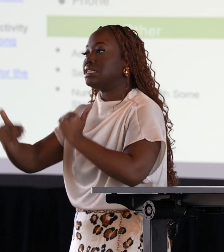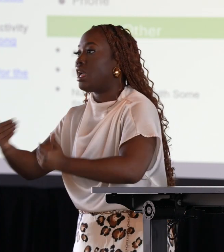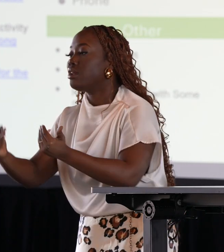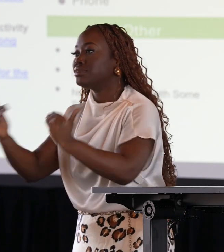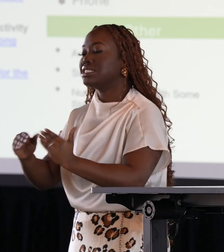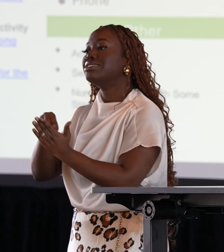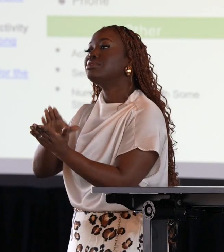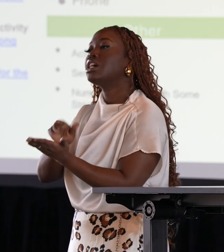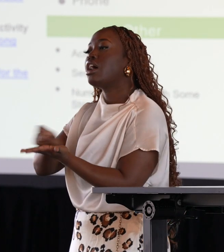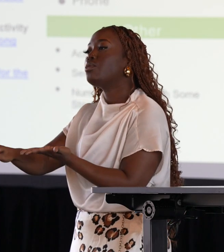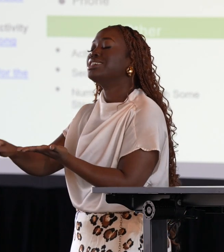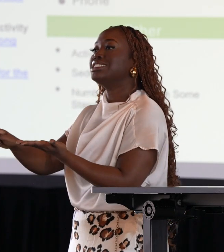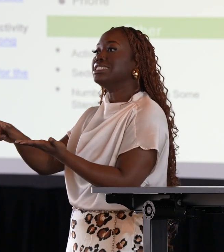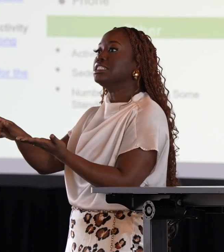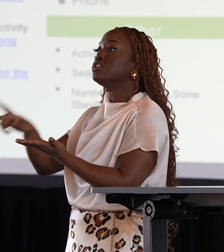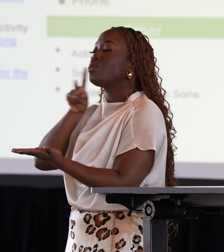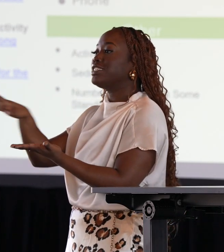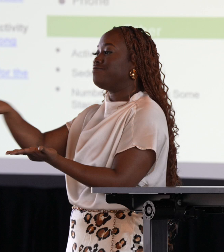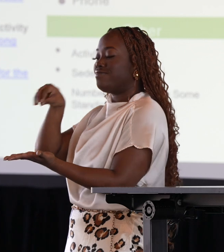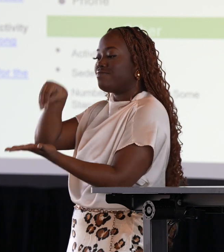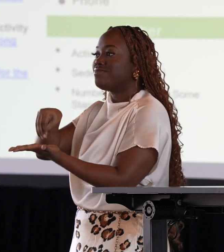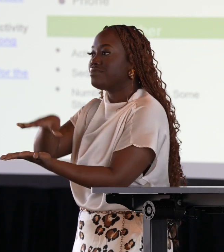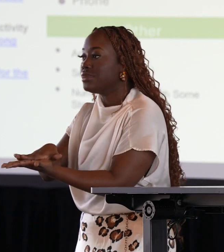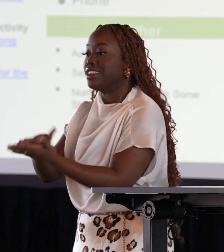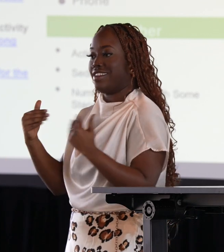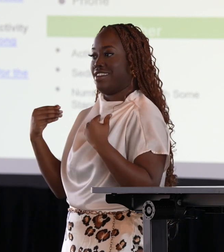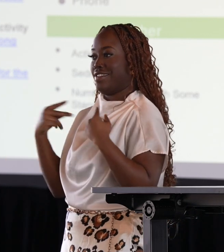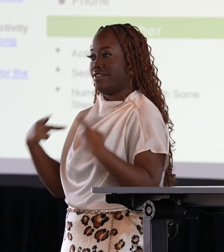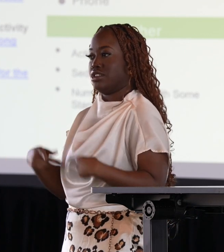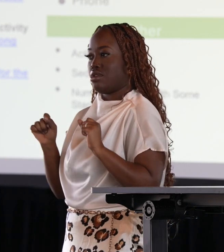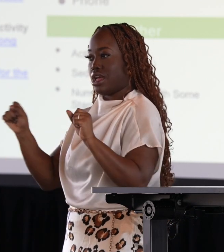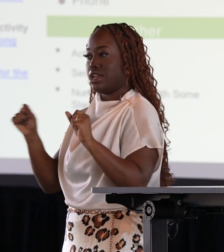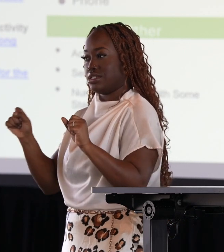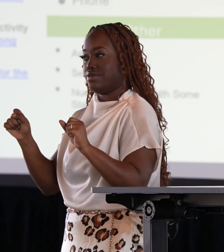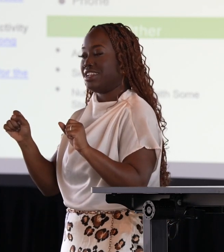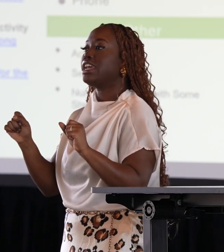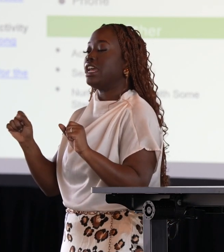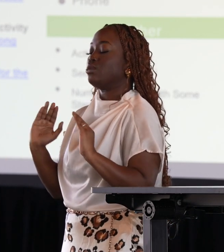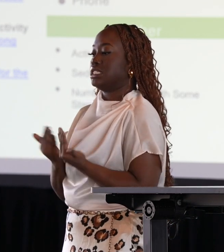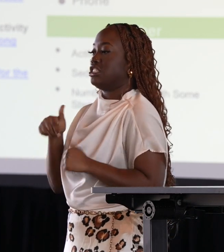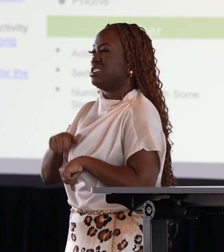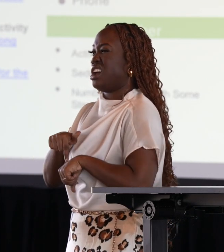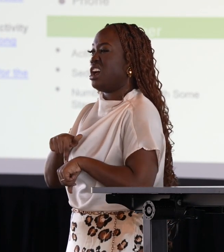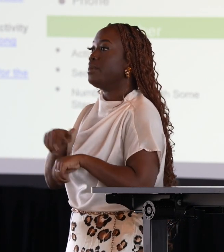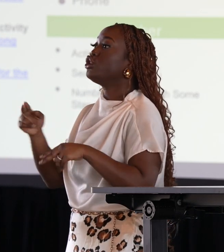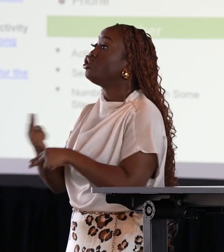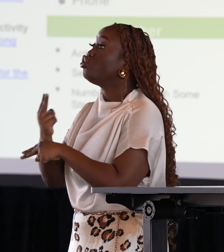capture overall volume of physical activity and sedentary time, and using those to establish a baseline and track